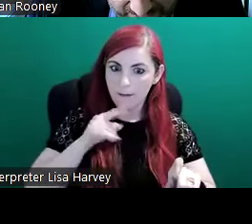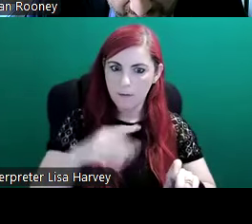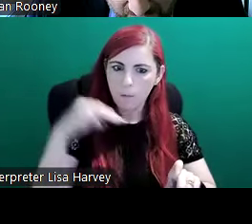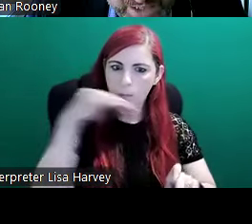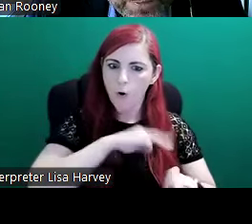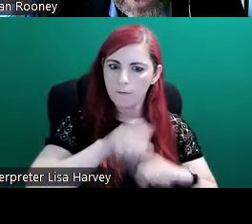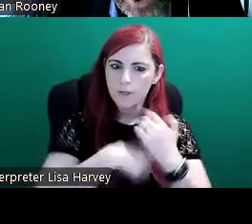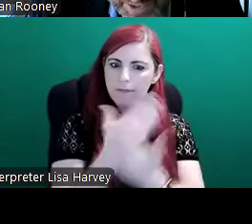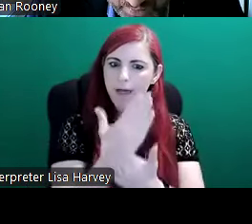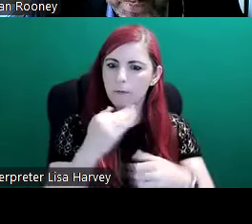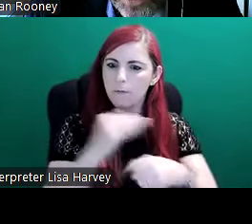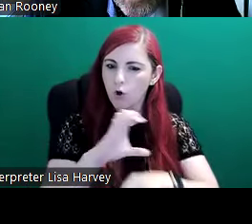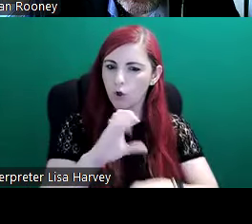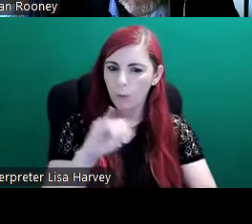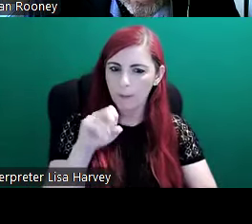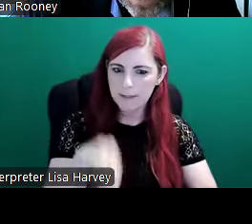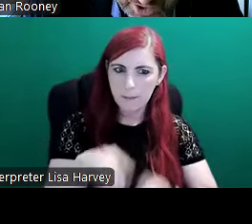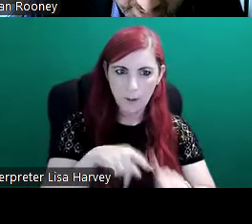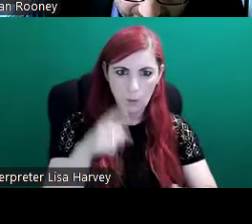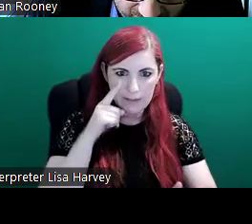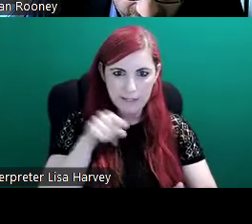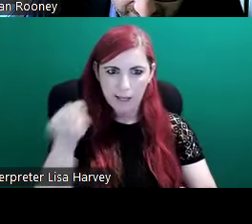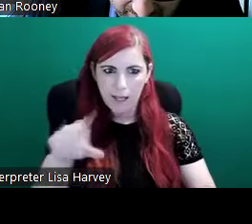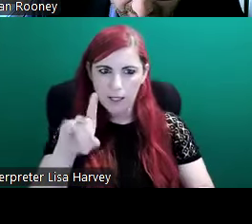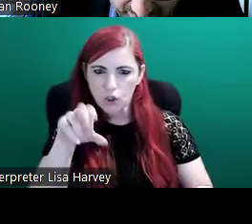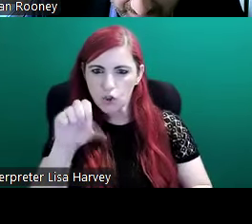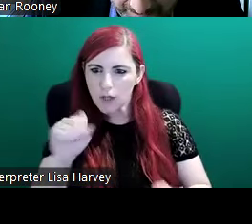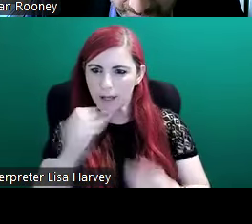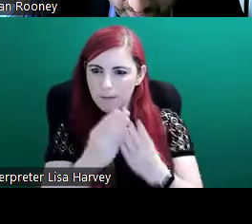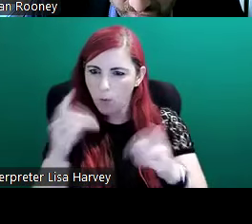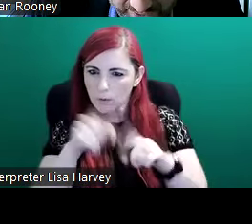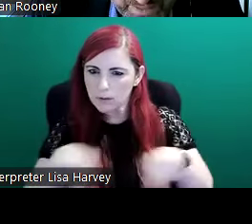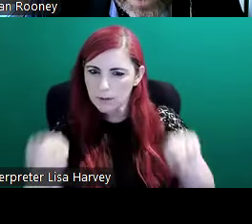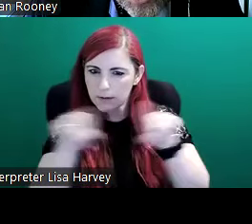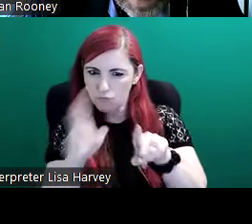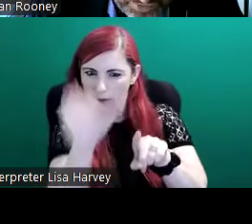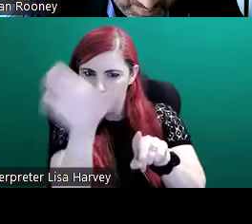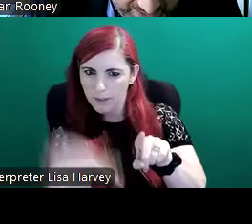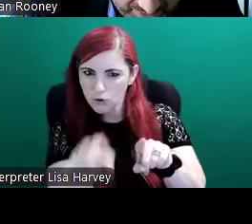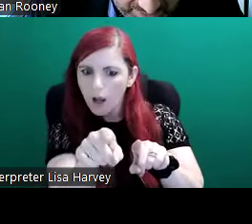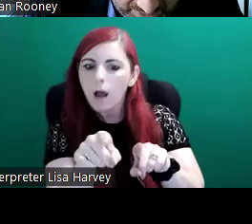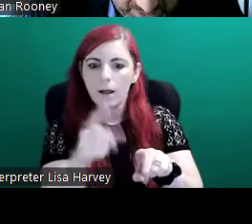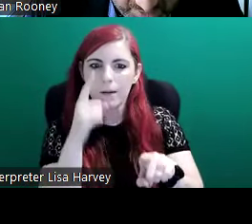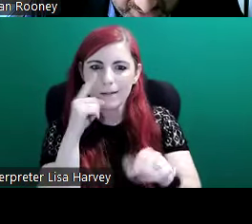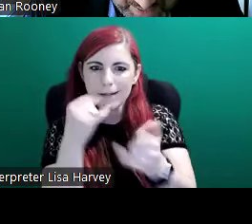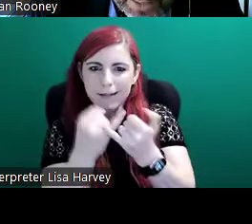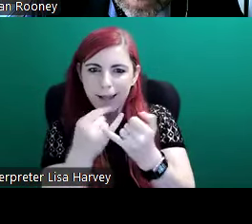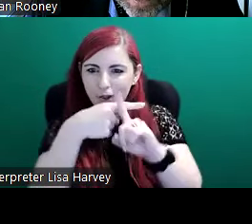and the motif of the chessboard, which you see particularly in Jellett's picture on the right hand side, with its regular geometric pattern and contrasting colour